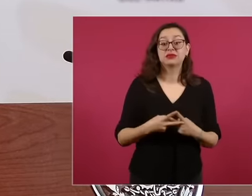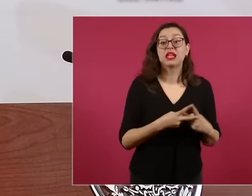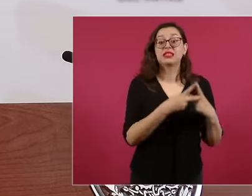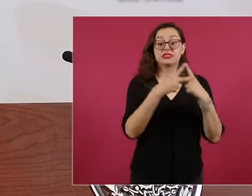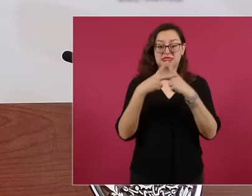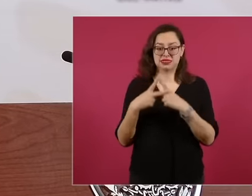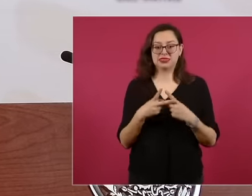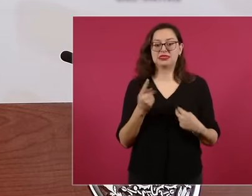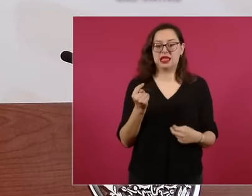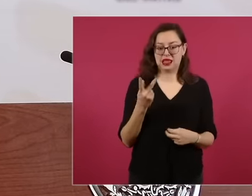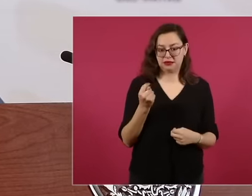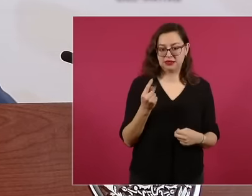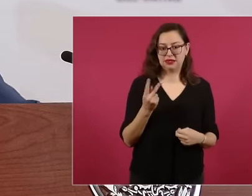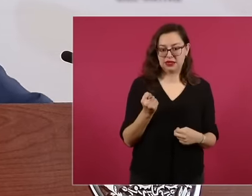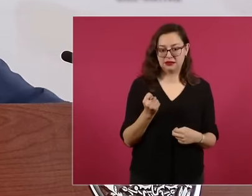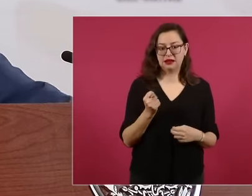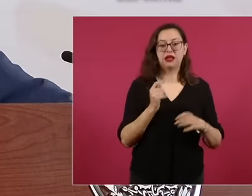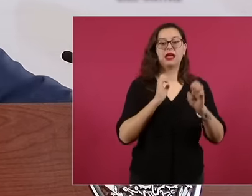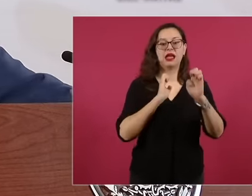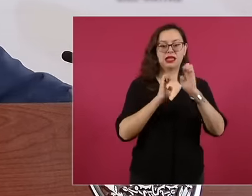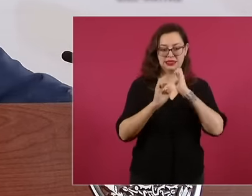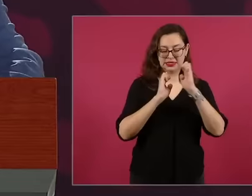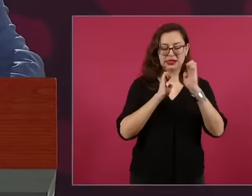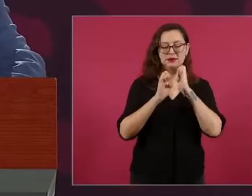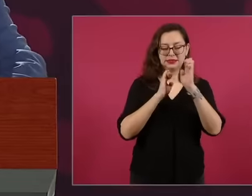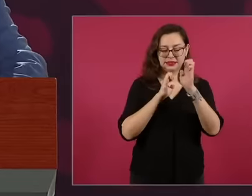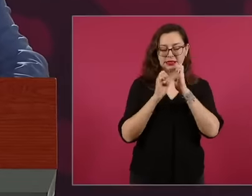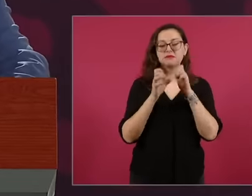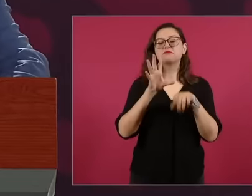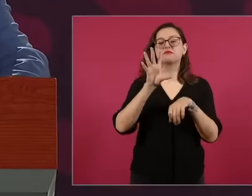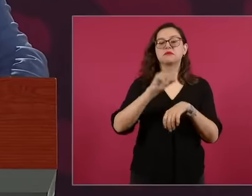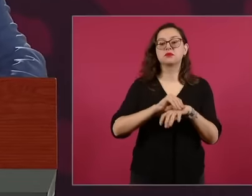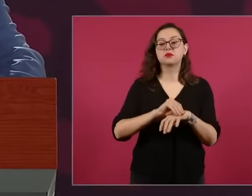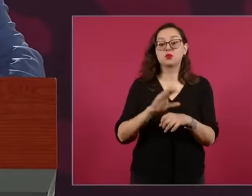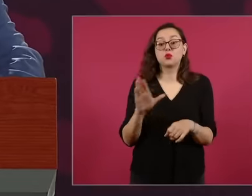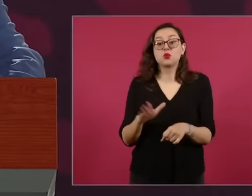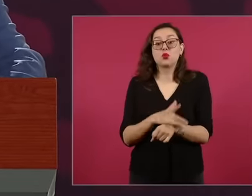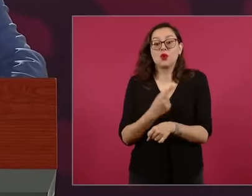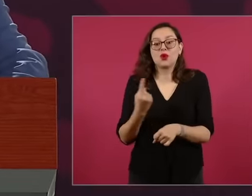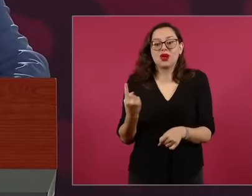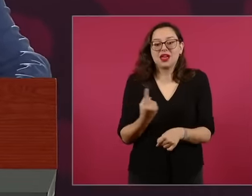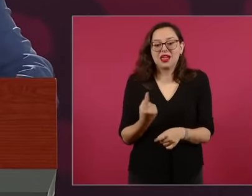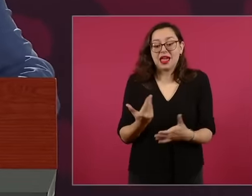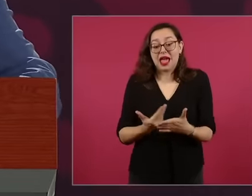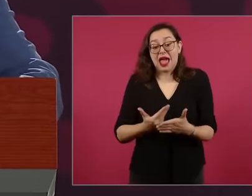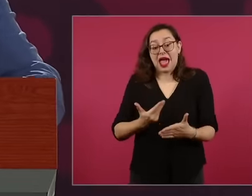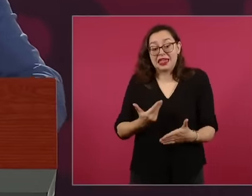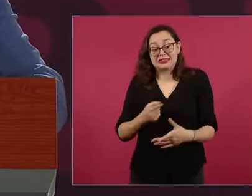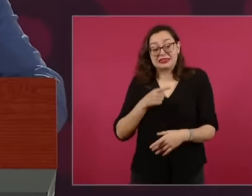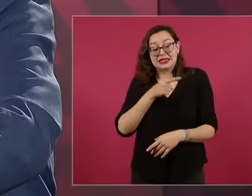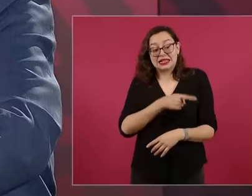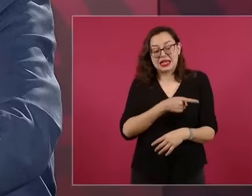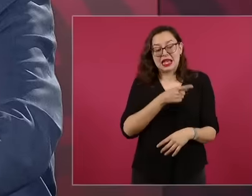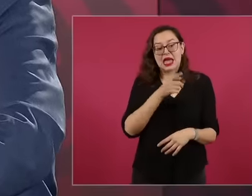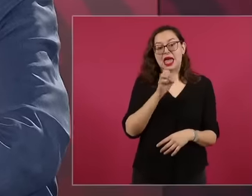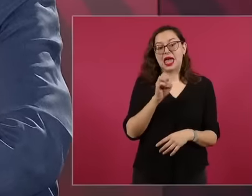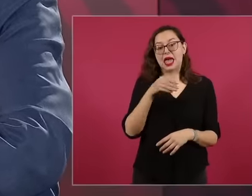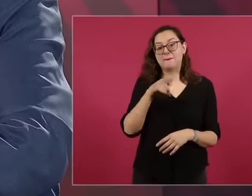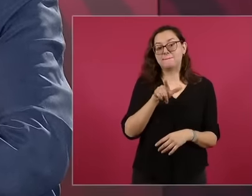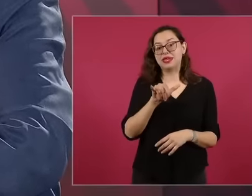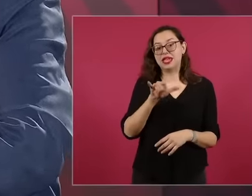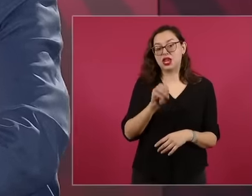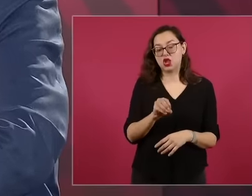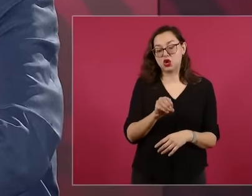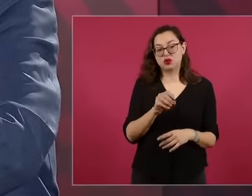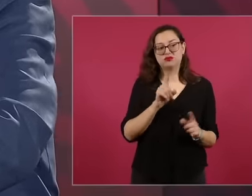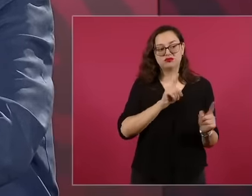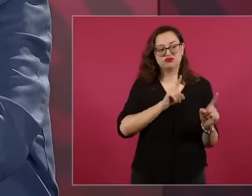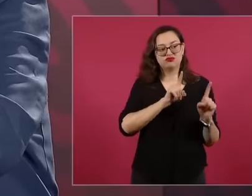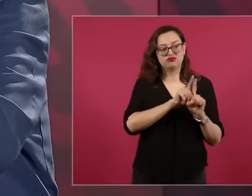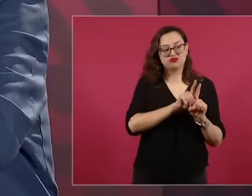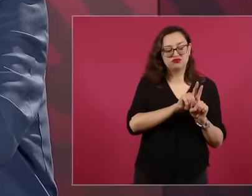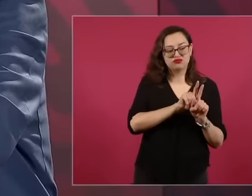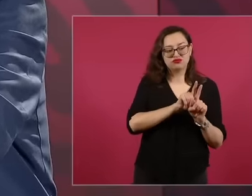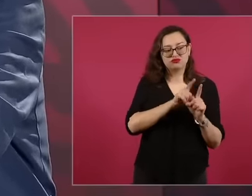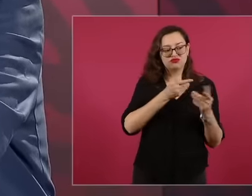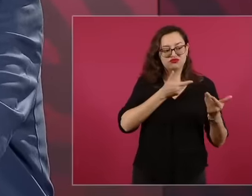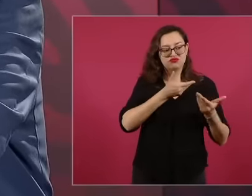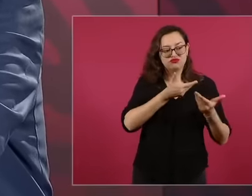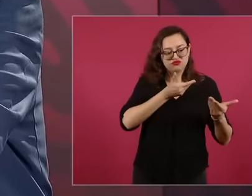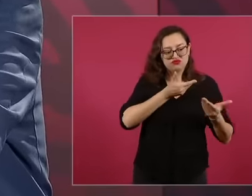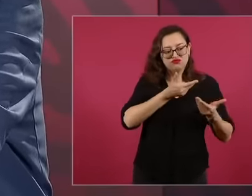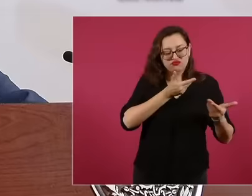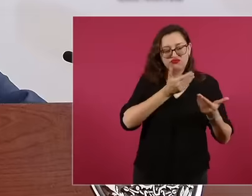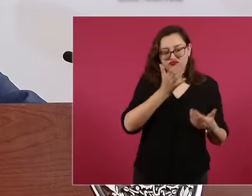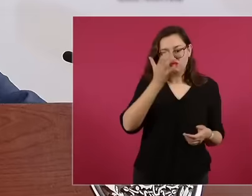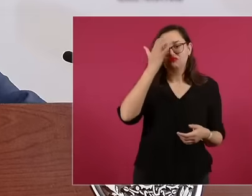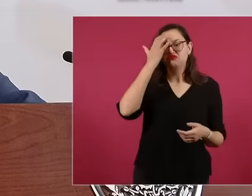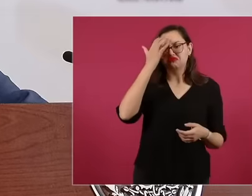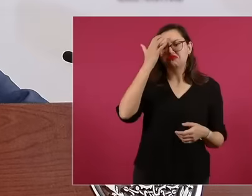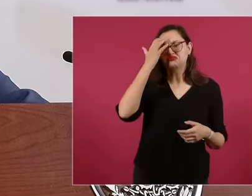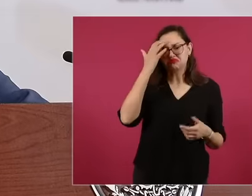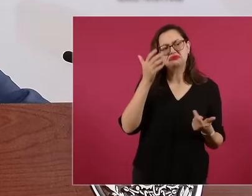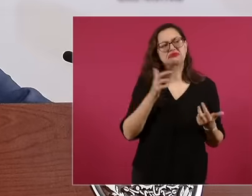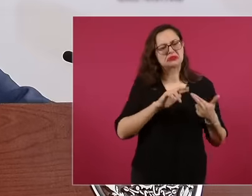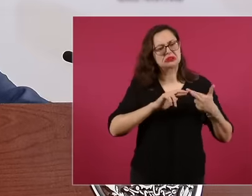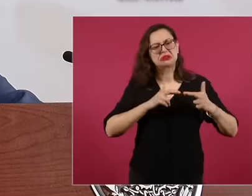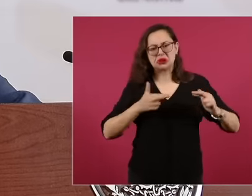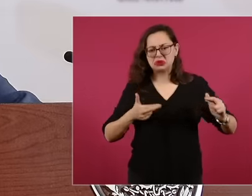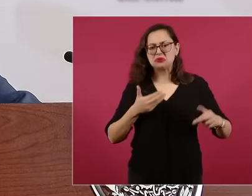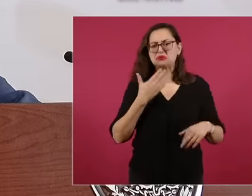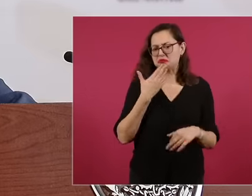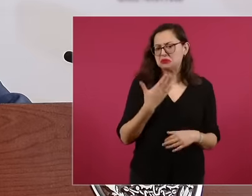know Emilio Azcar Papa and I got to have a good relationship with him In the end